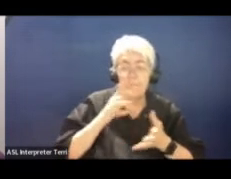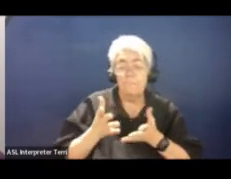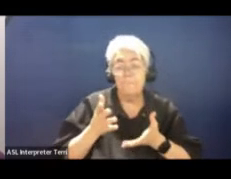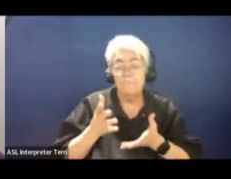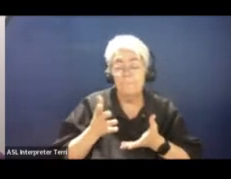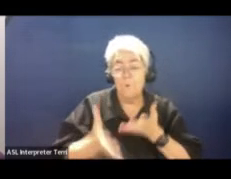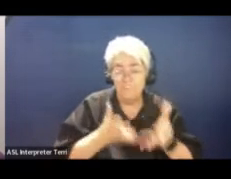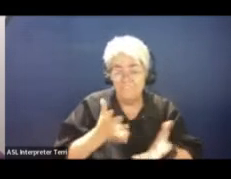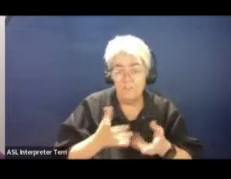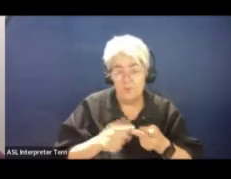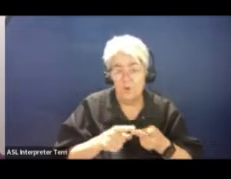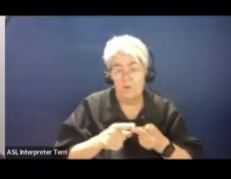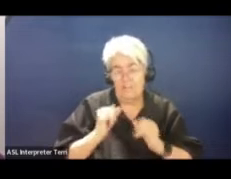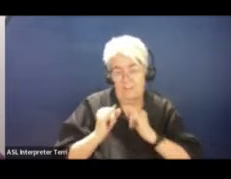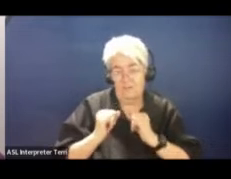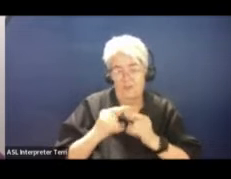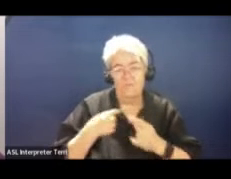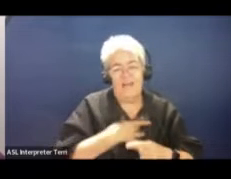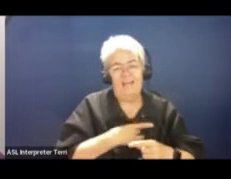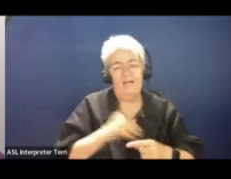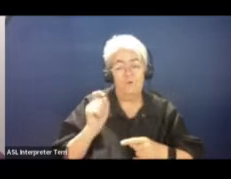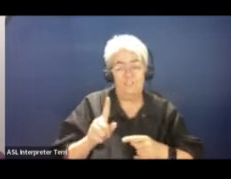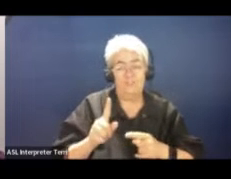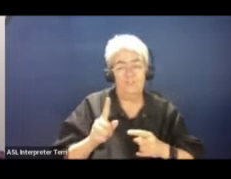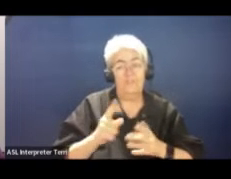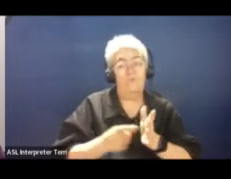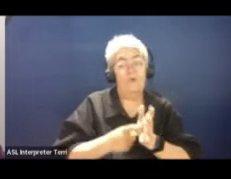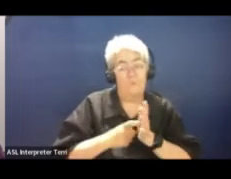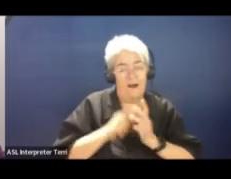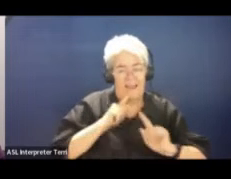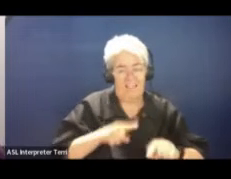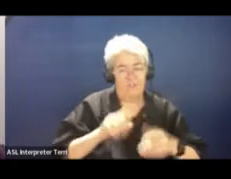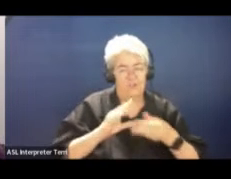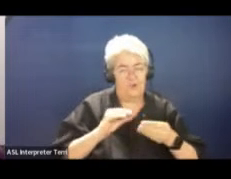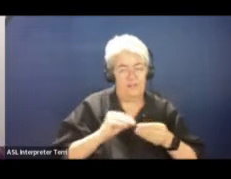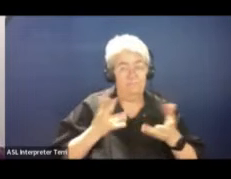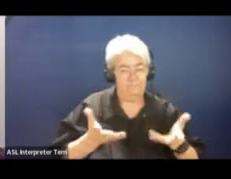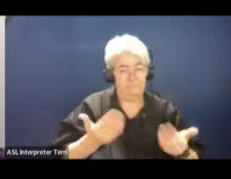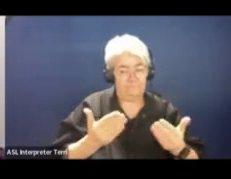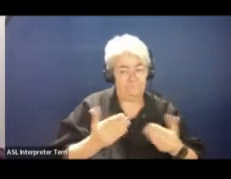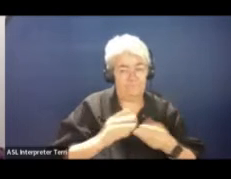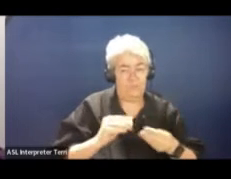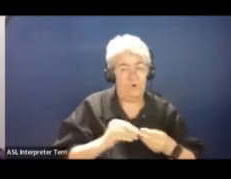open ended questions. So if I asked a survivor of like, Go, what type of support do you feel